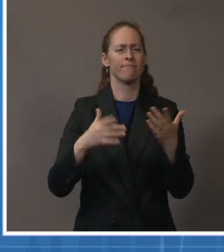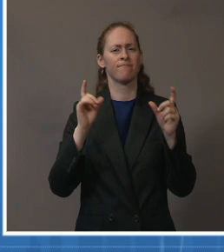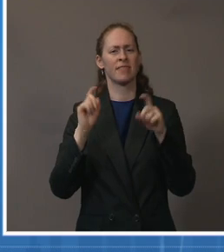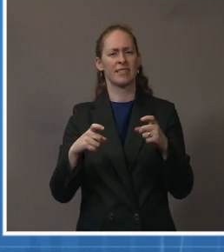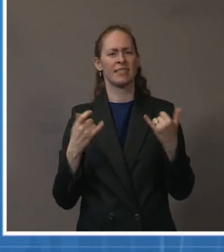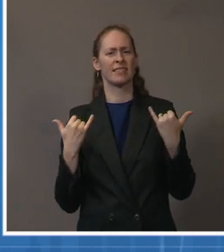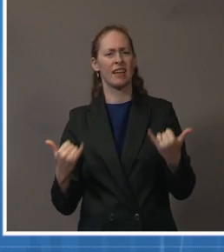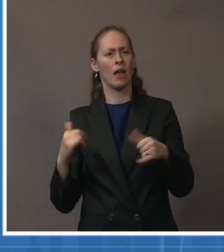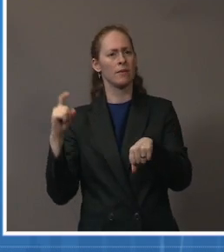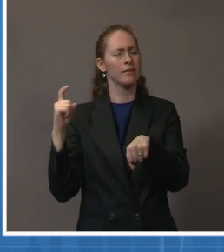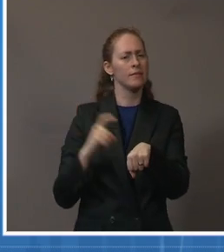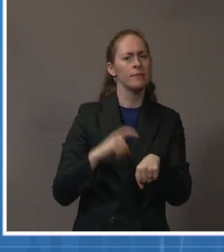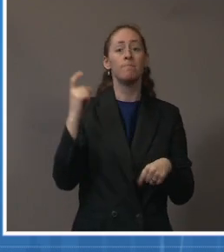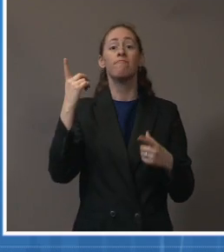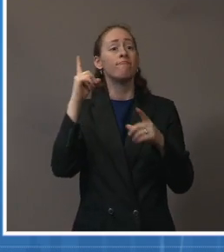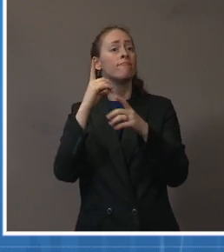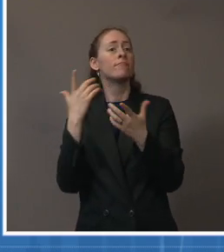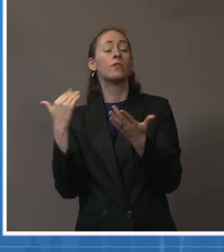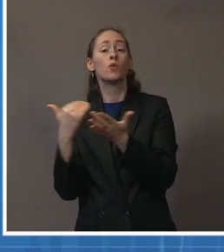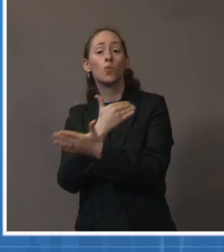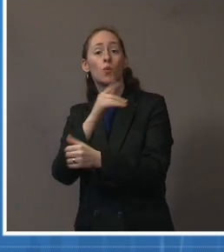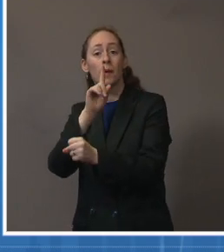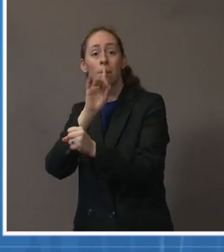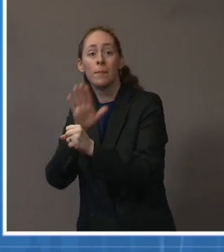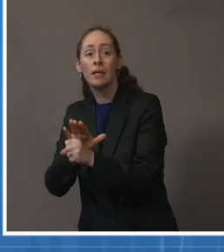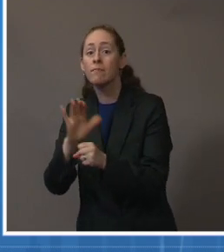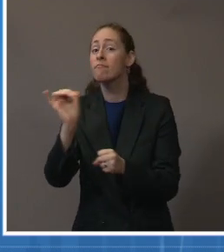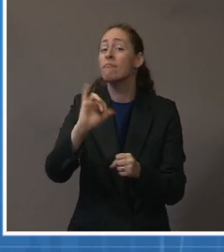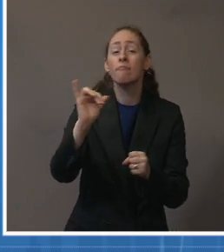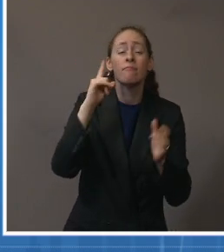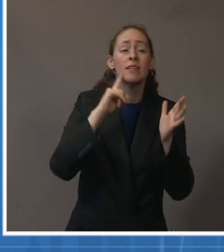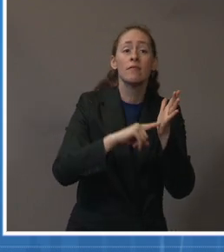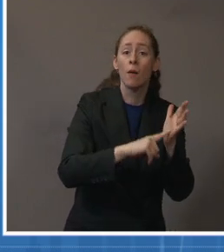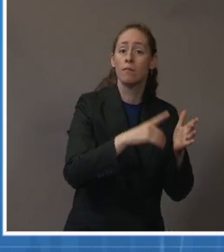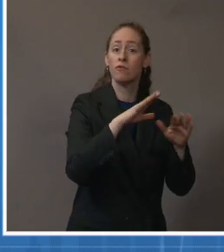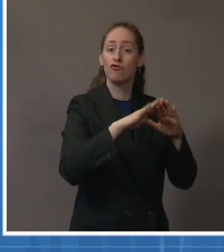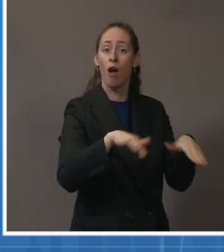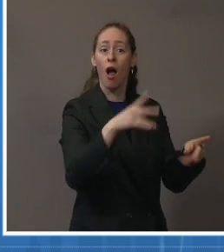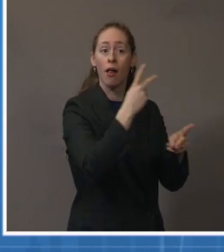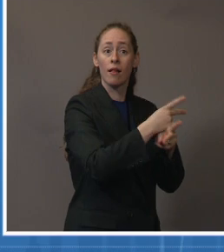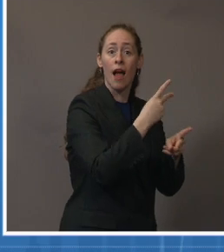across the country to provide free drop-in childcare to allow parents to get vaccinated;